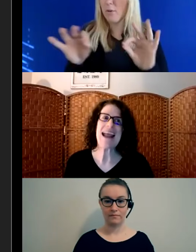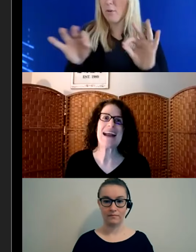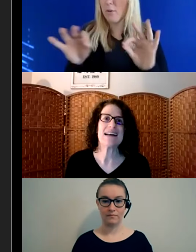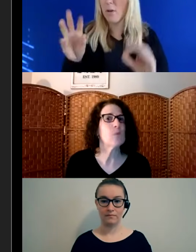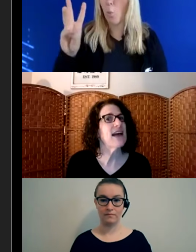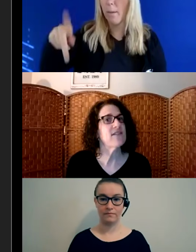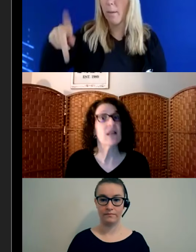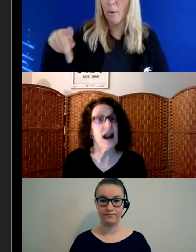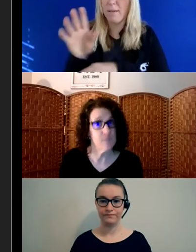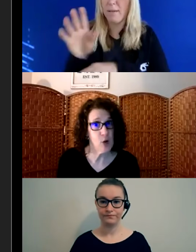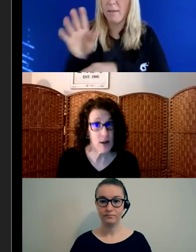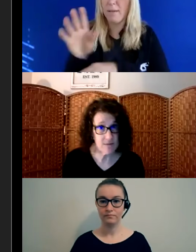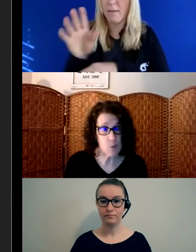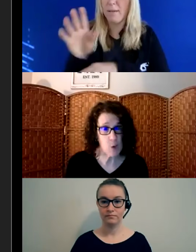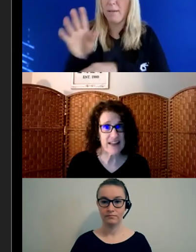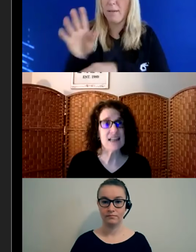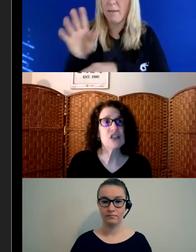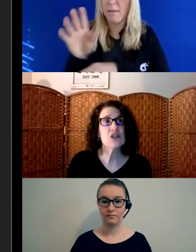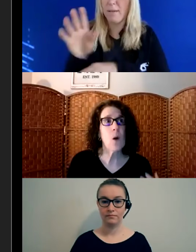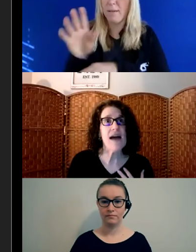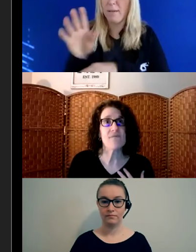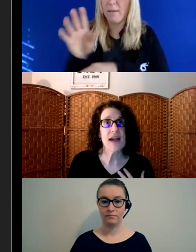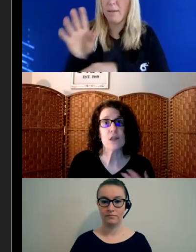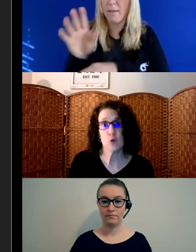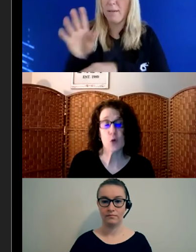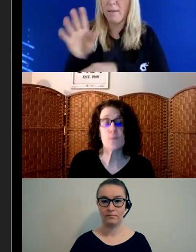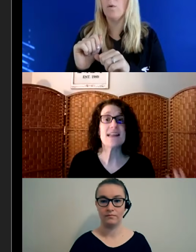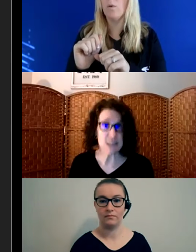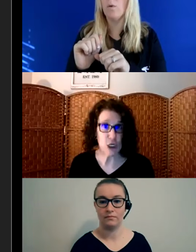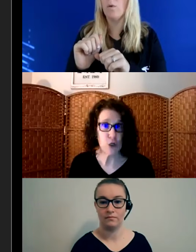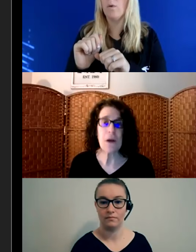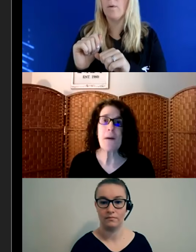and I was having a lot of problems with it. So I find YouTube is easier,